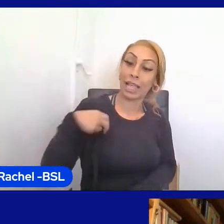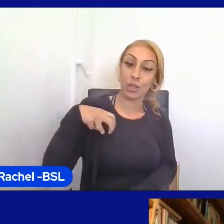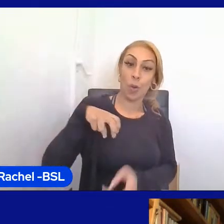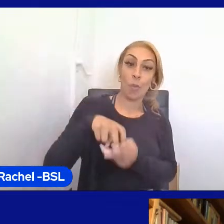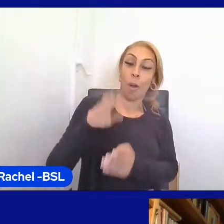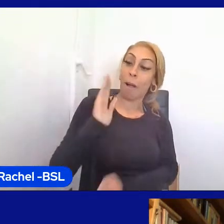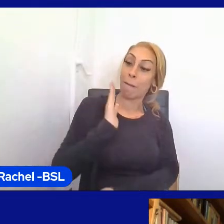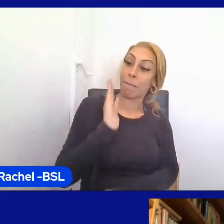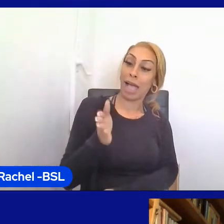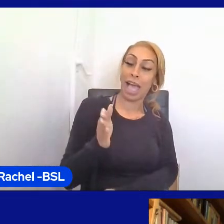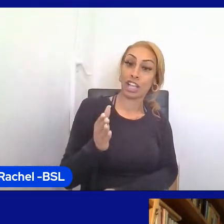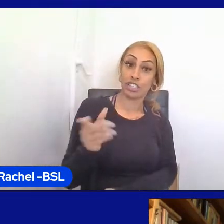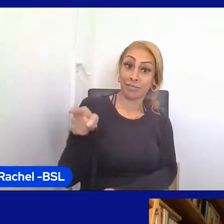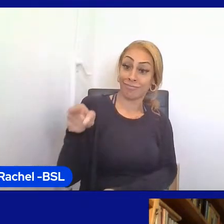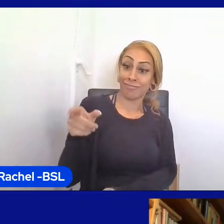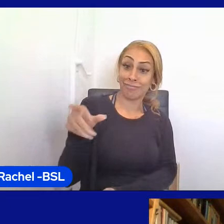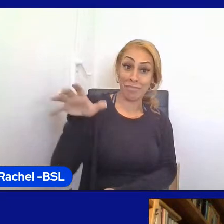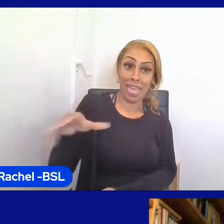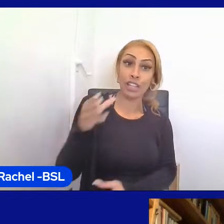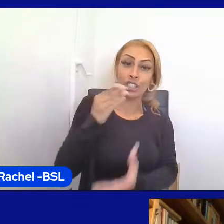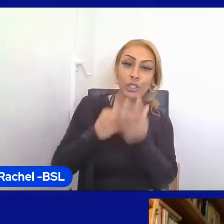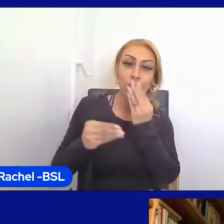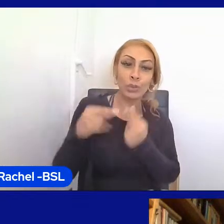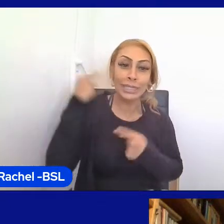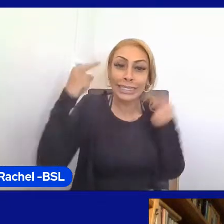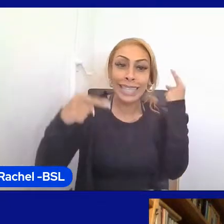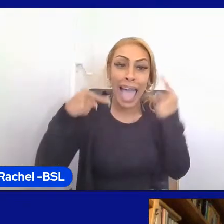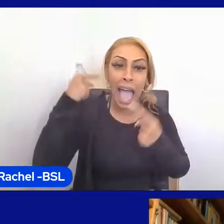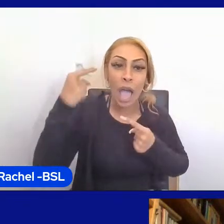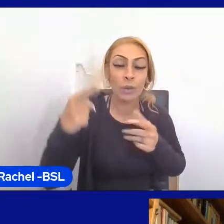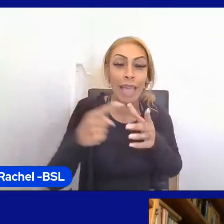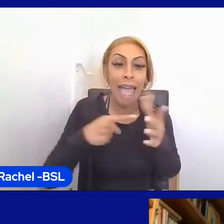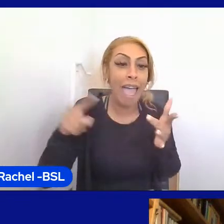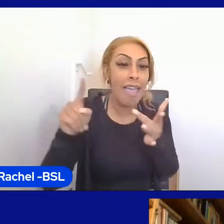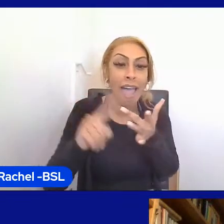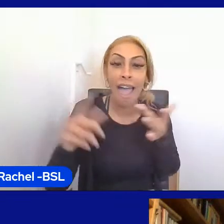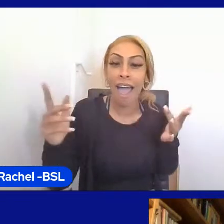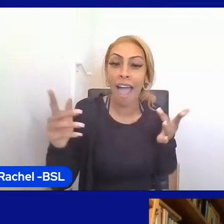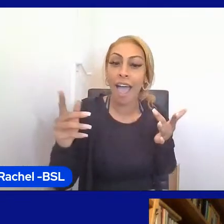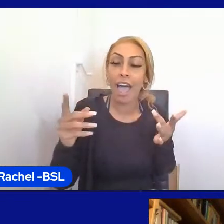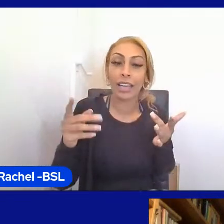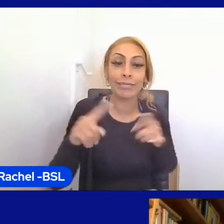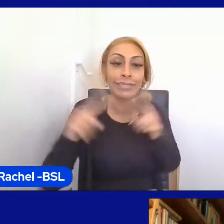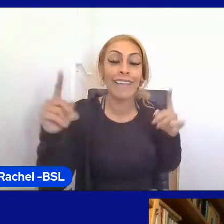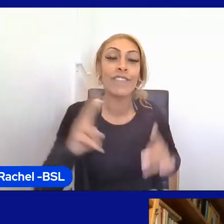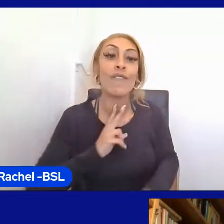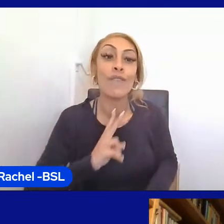really useful information? And this man could have a whole creatively, where storybooks could be plotted with tales